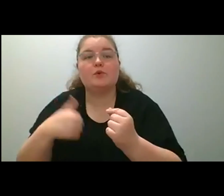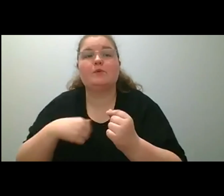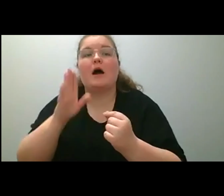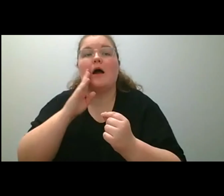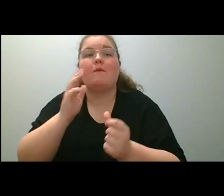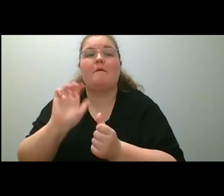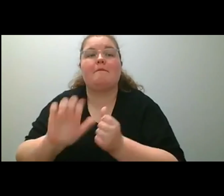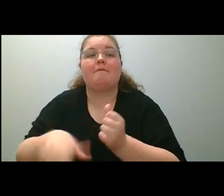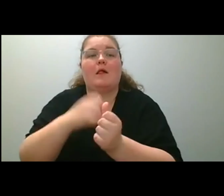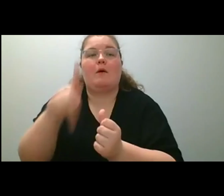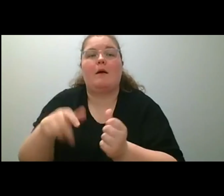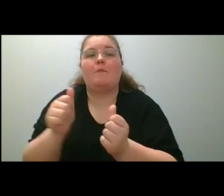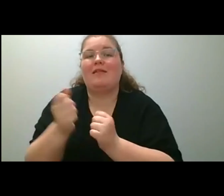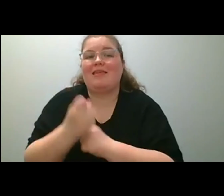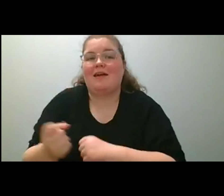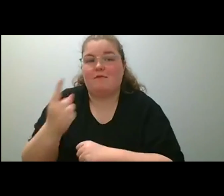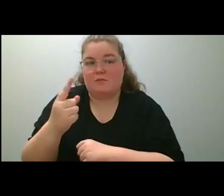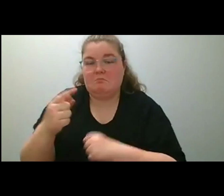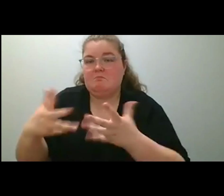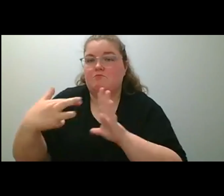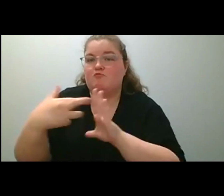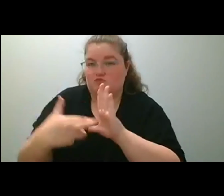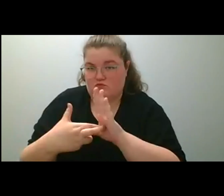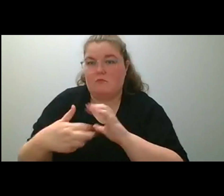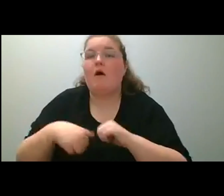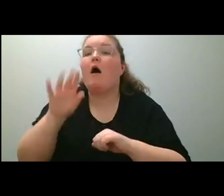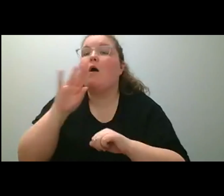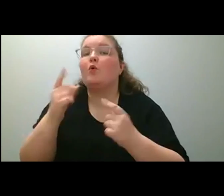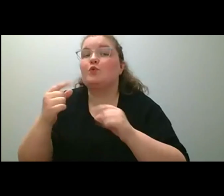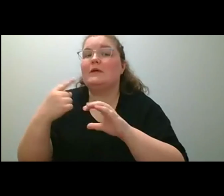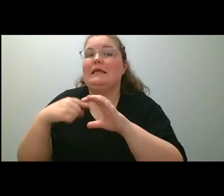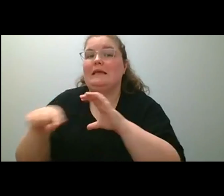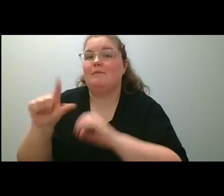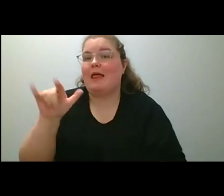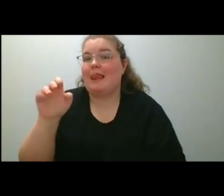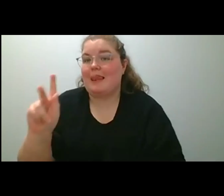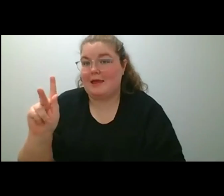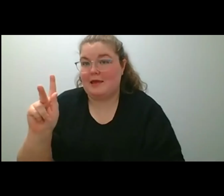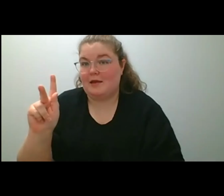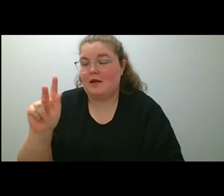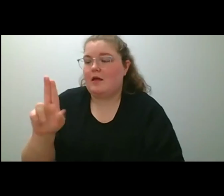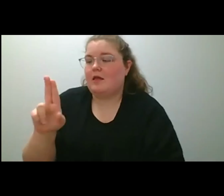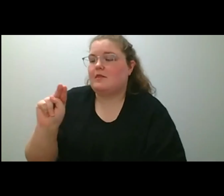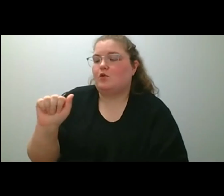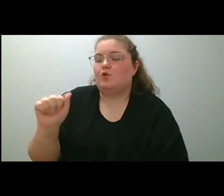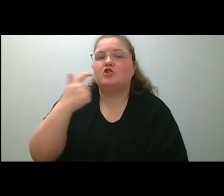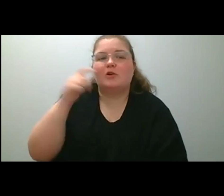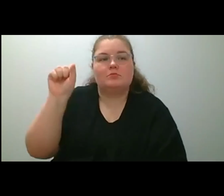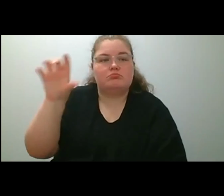who registered for this event with an email that will have the links that Una provided and that I popped in the chat,